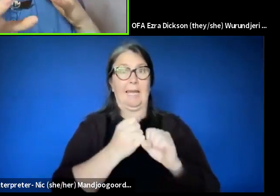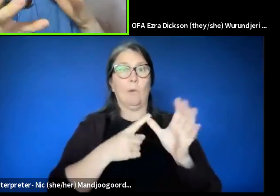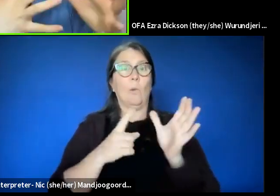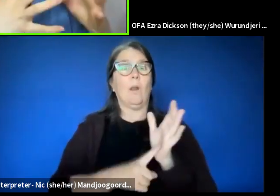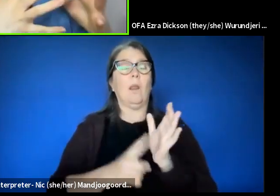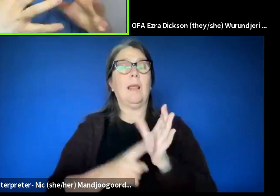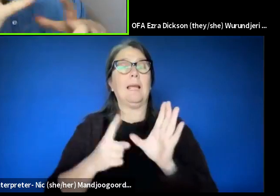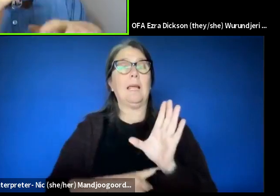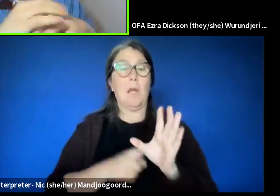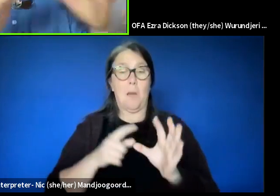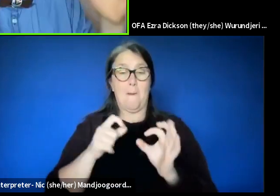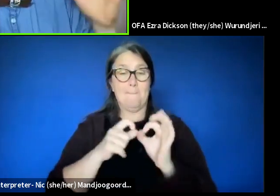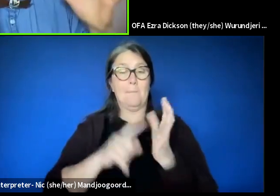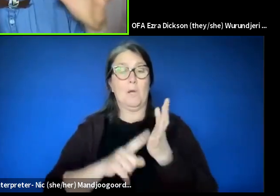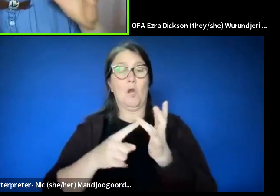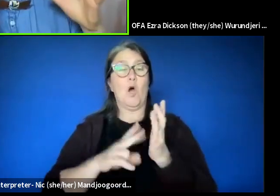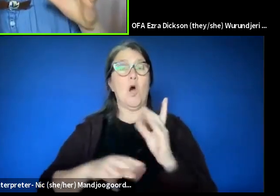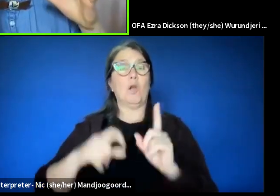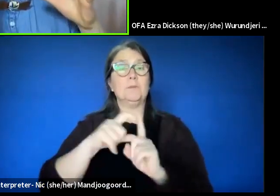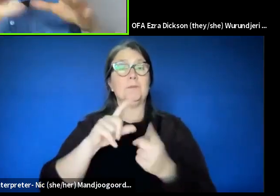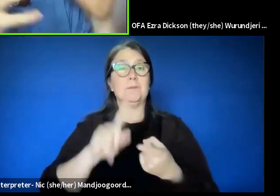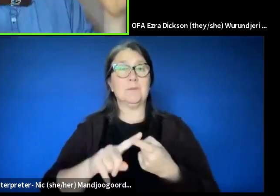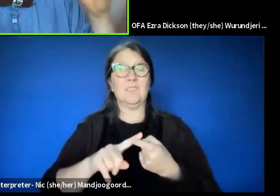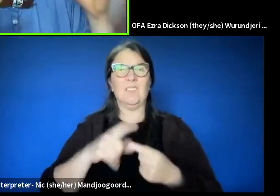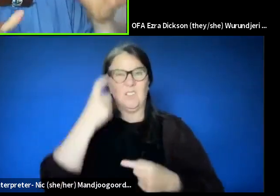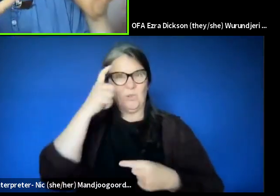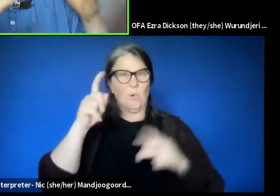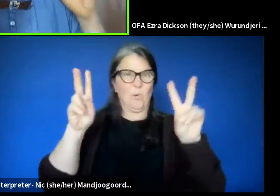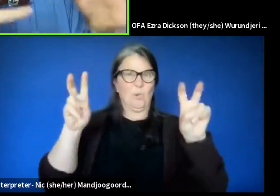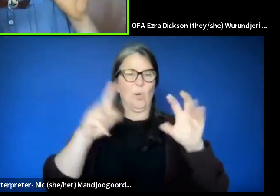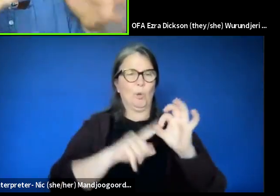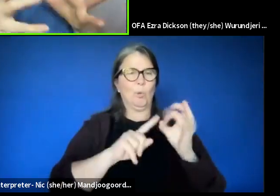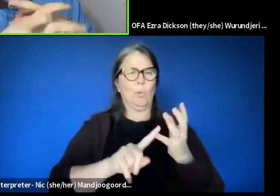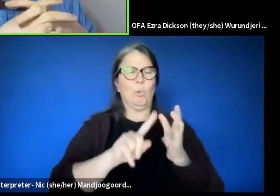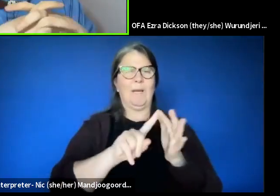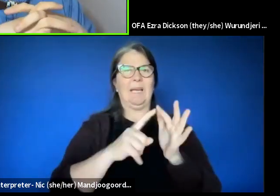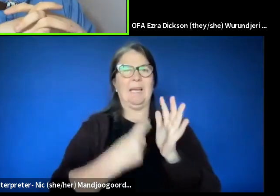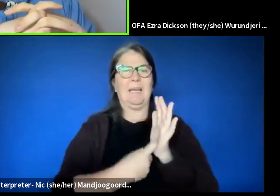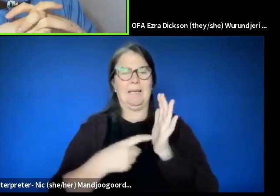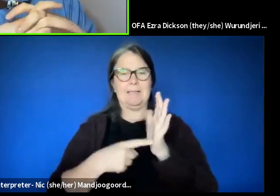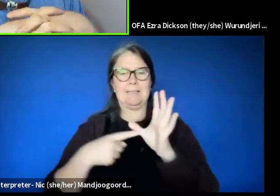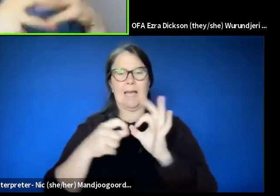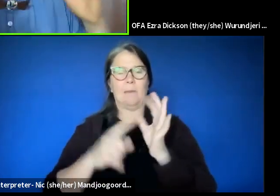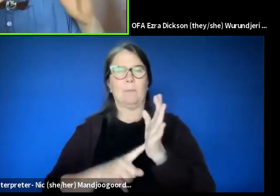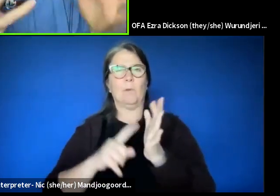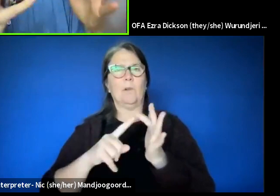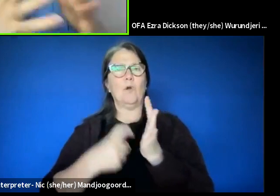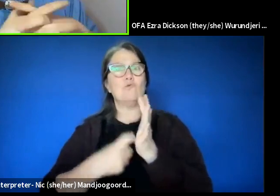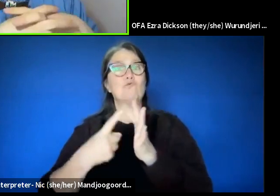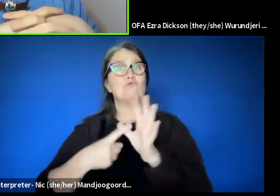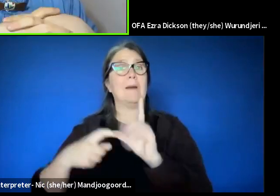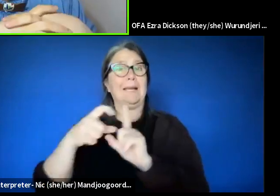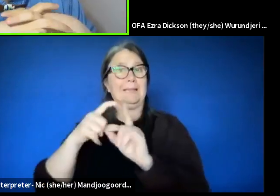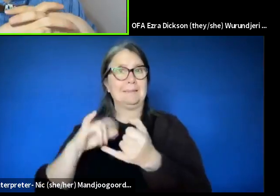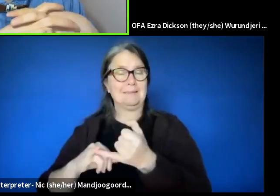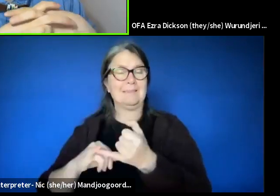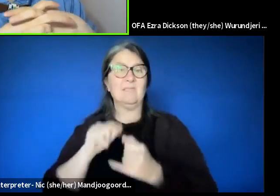but you're doing legally Blonde. if you have if you haven't been to Korea, Taiwan you haven't been to Korea table reads before. It's where a bunch of queer artists do a live rate of artists do a live rate of an iconic films.